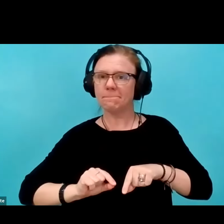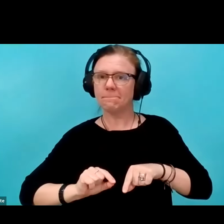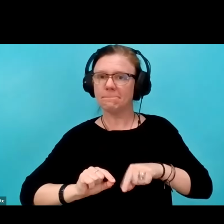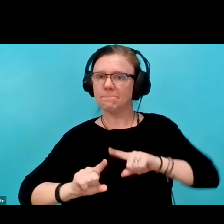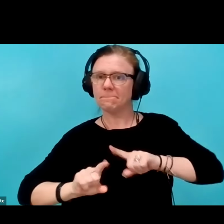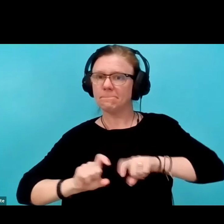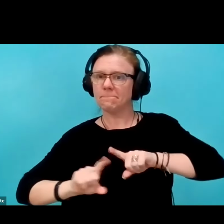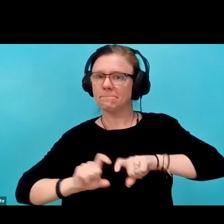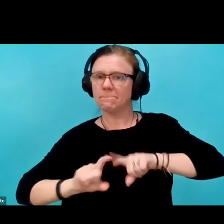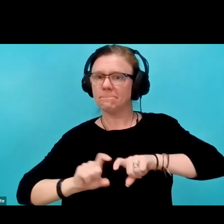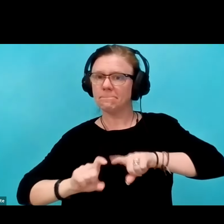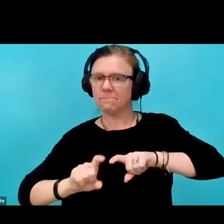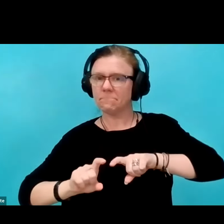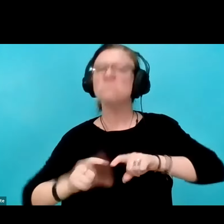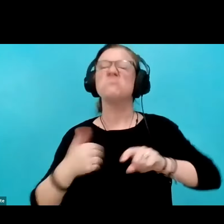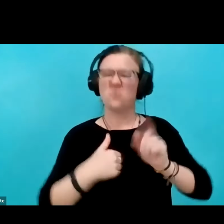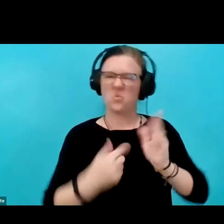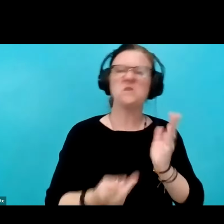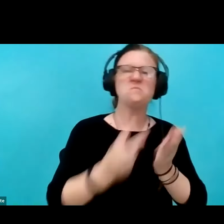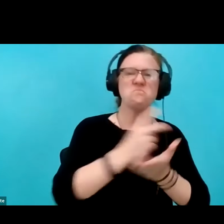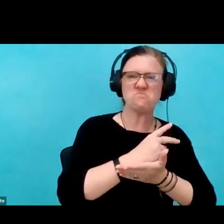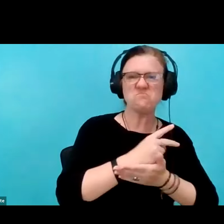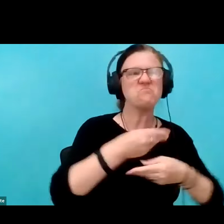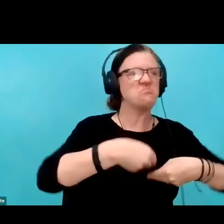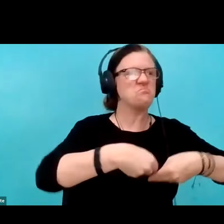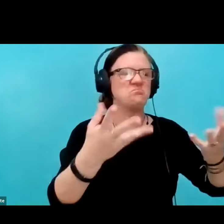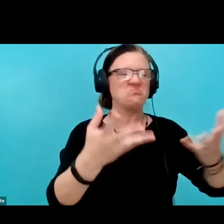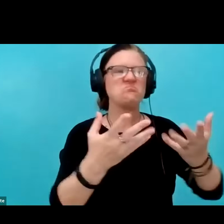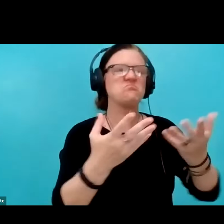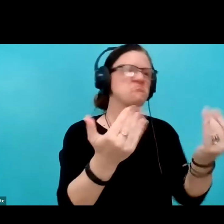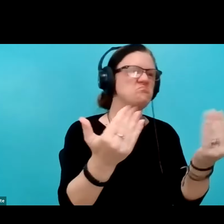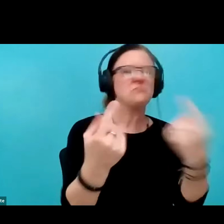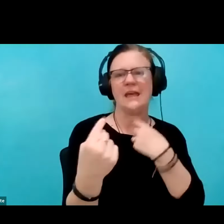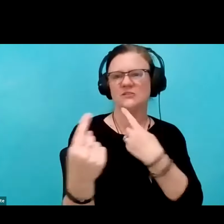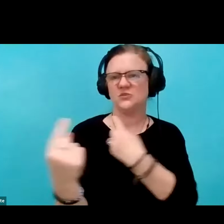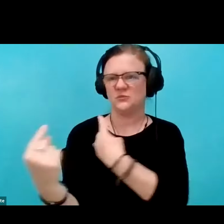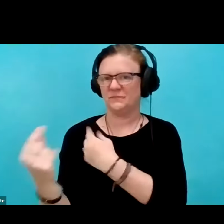will be reviewing them and passing them along to the panelists. Jonathan de Armas: Let's get started.